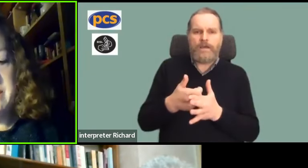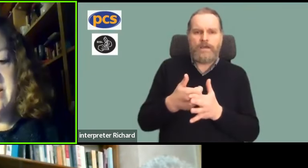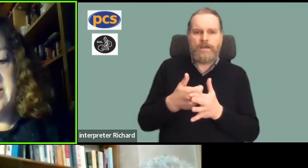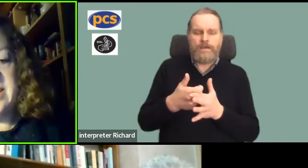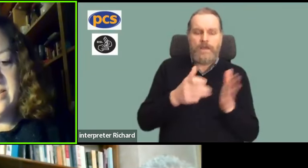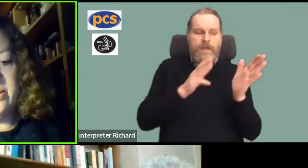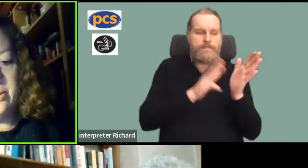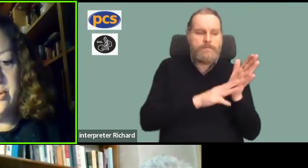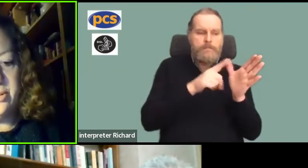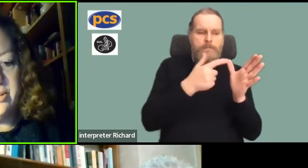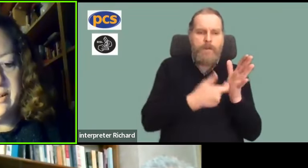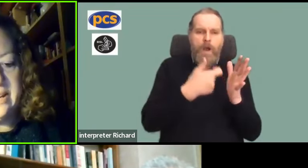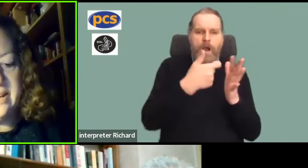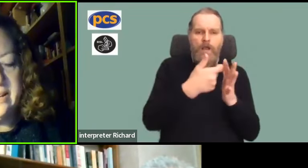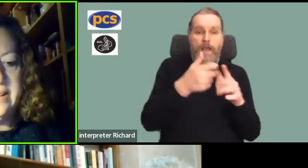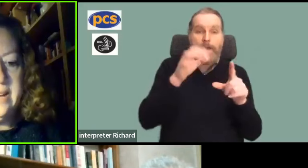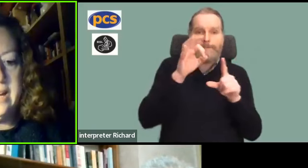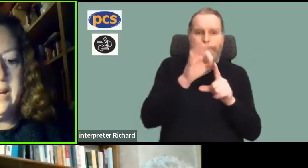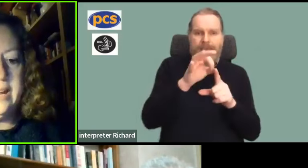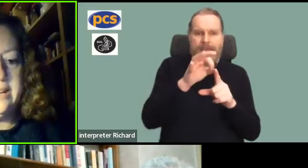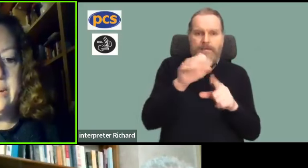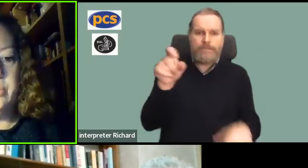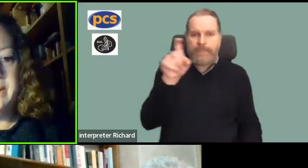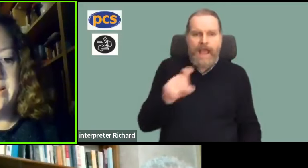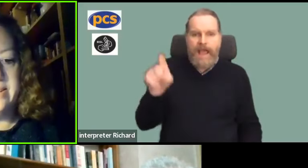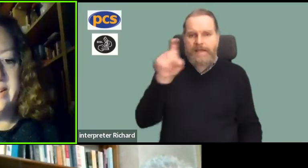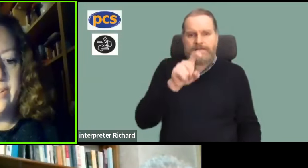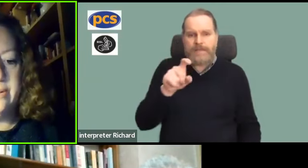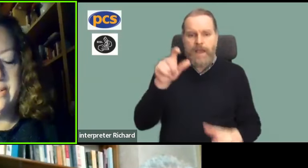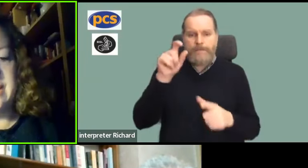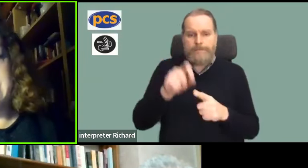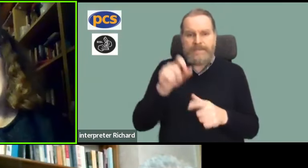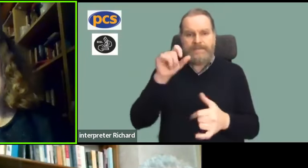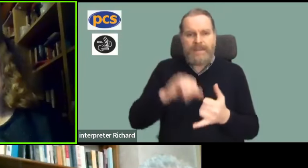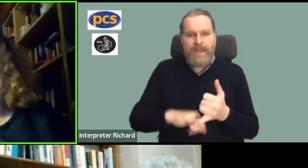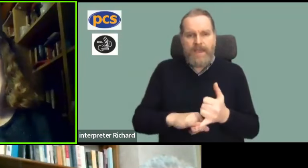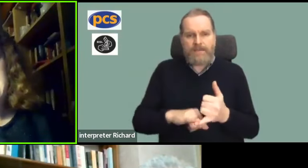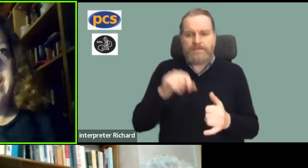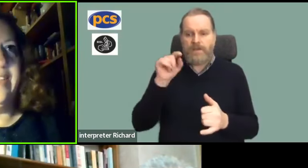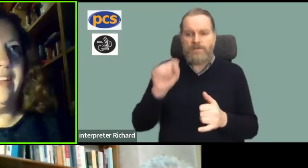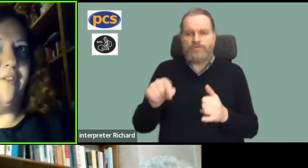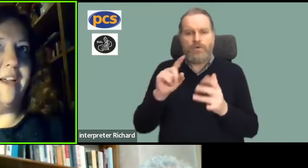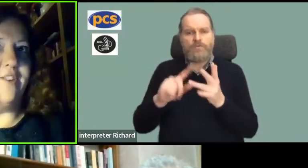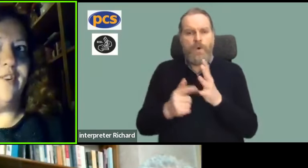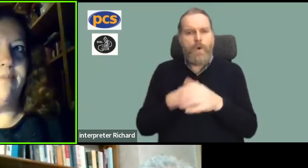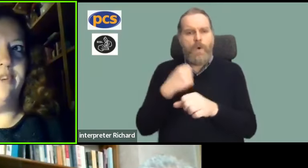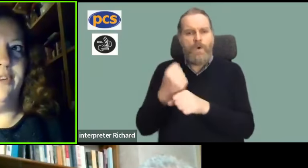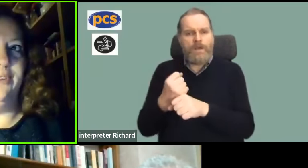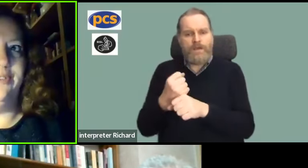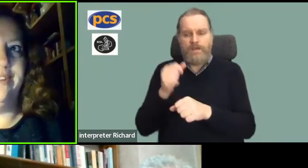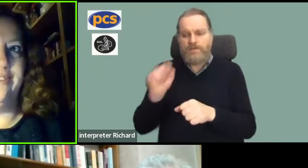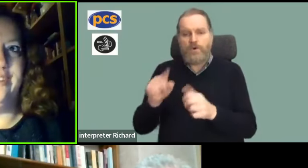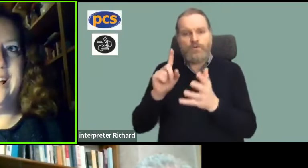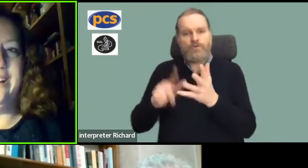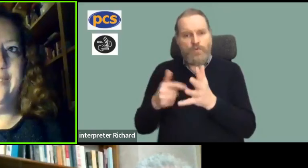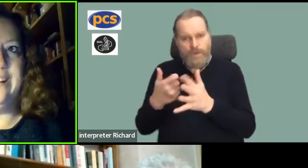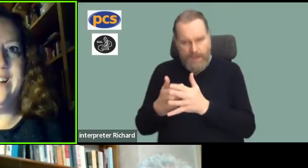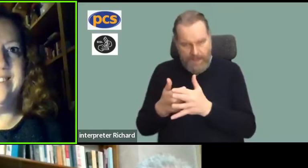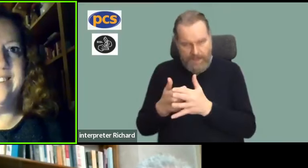rk Payton and his email, just think has been put in the chat. Just Mark P. A. Pcs dot dot . dot dot uk, and he will be dot uk, and he will be asked to give you some exact exact details